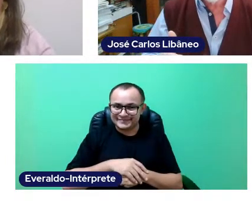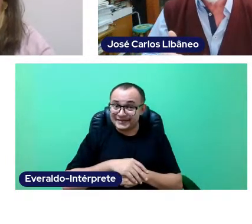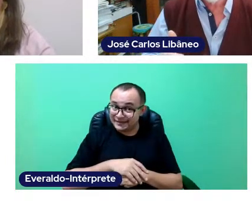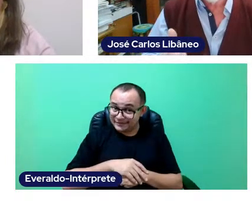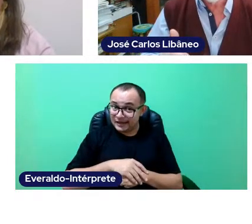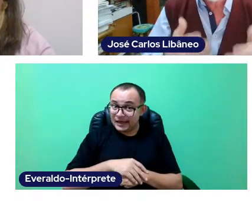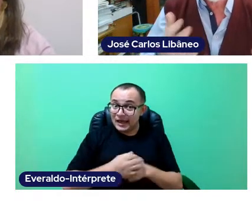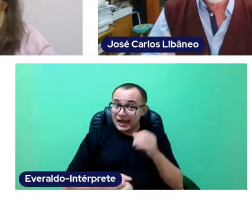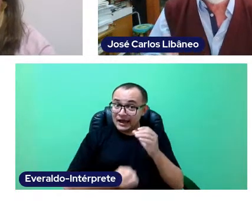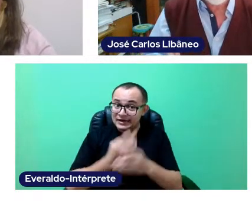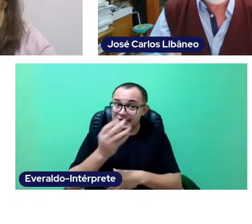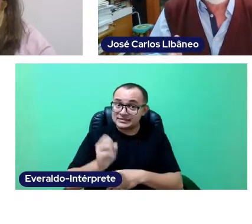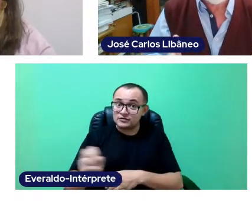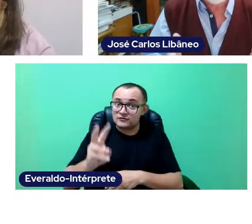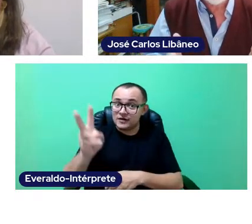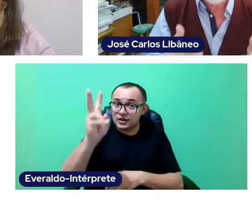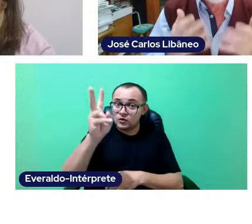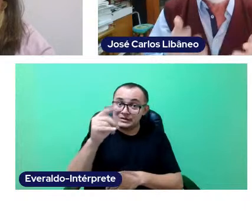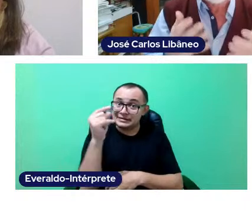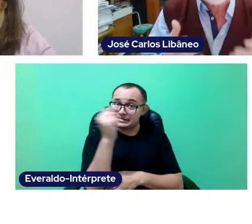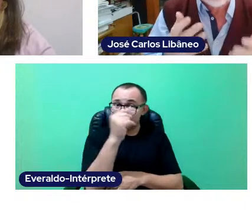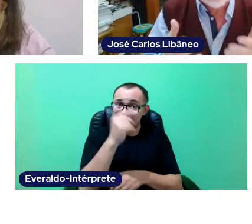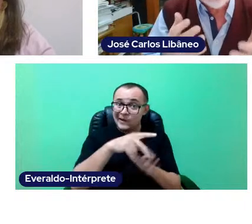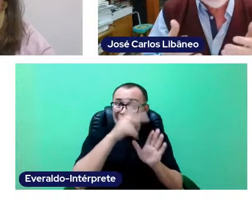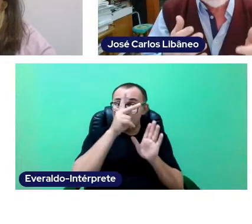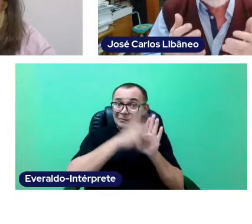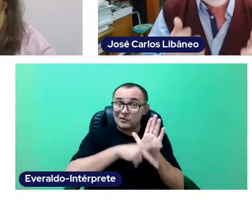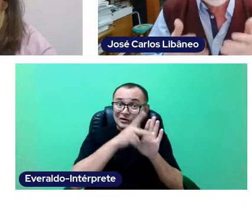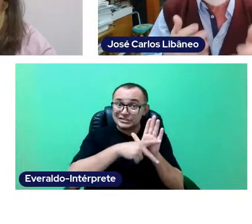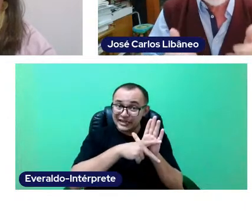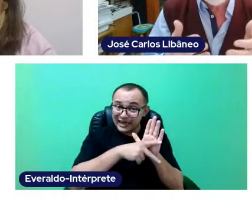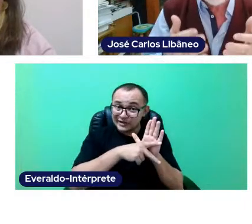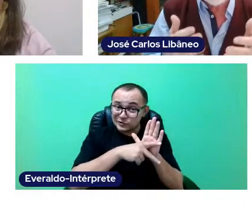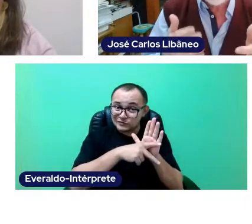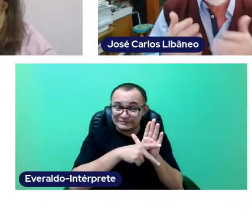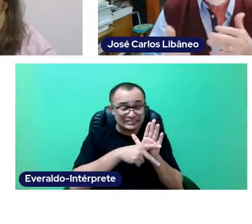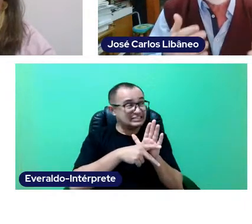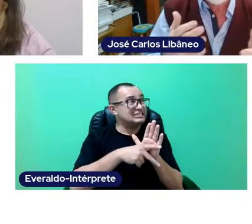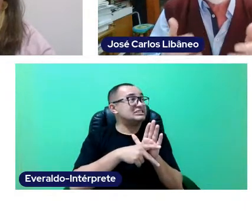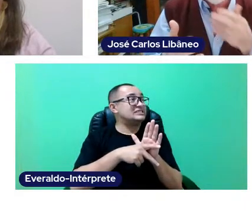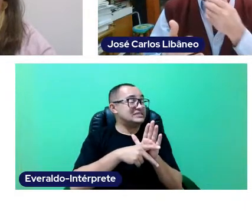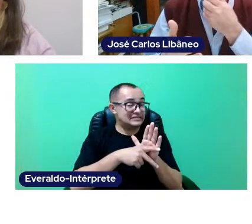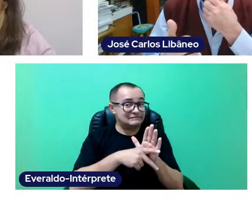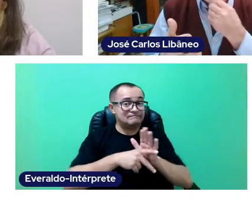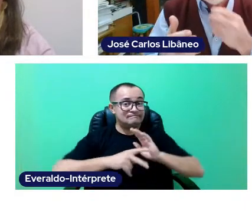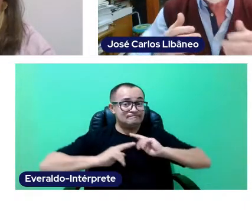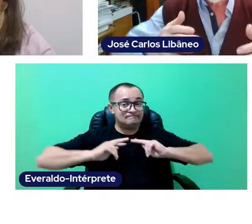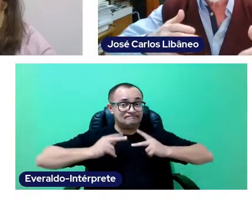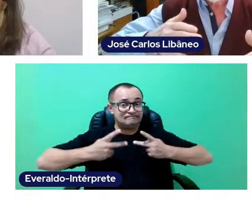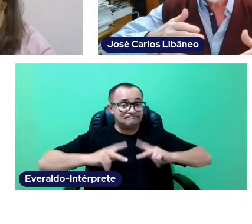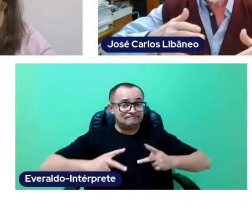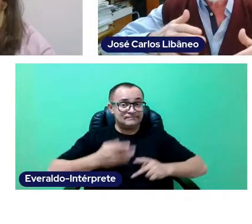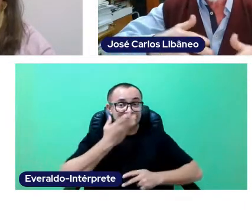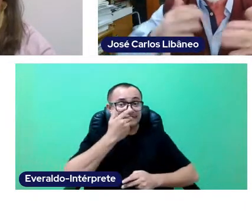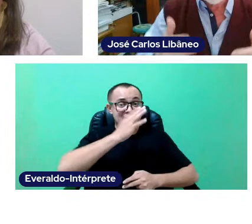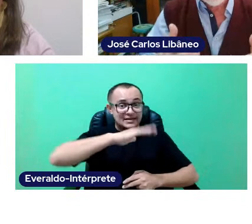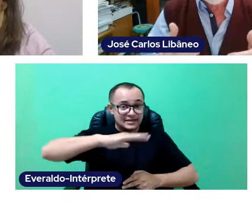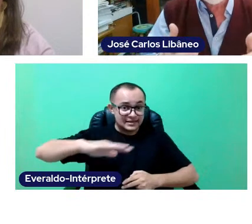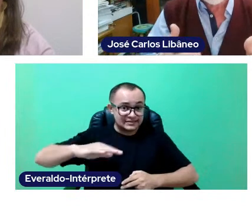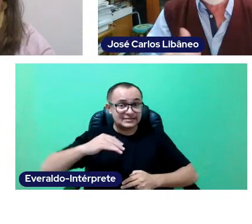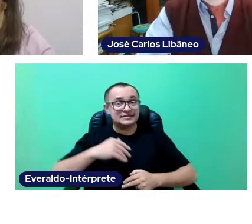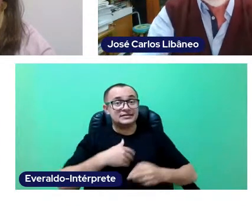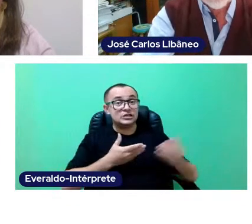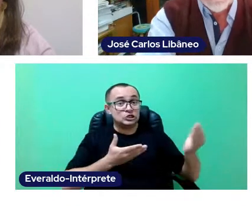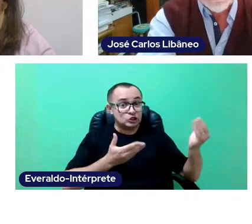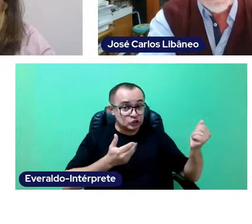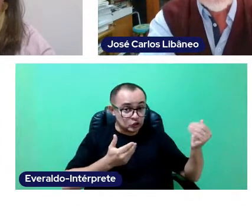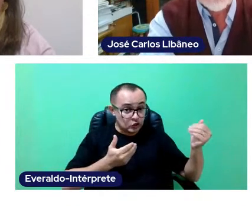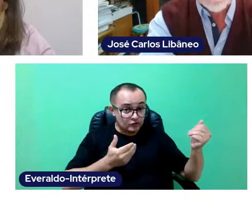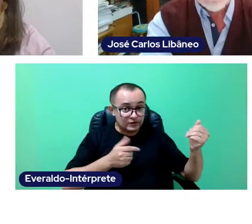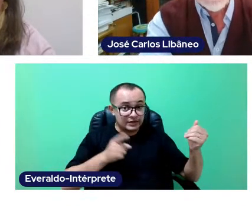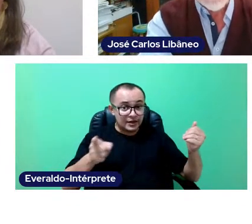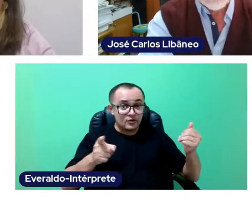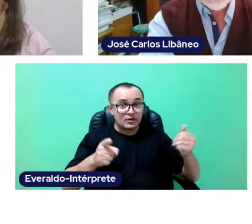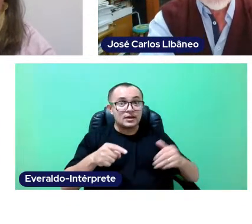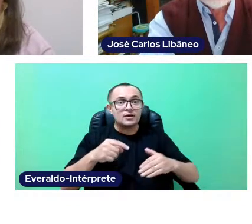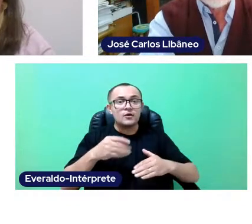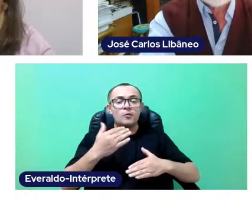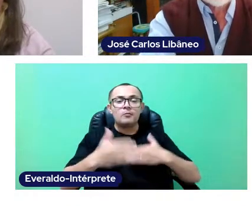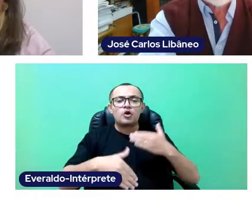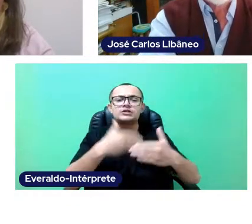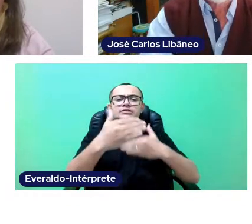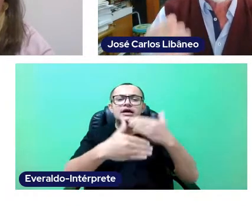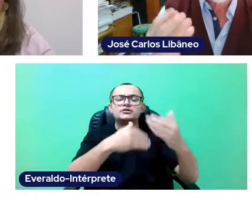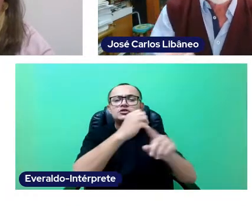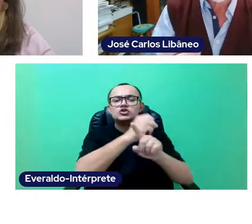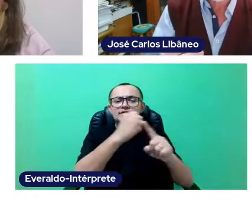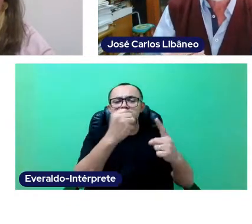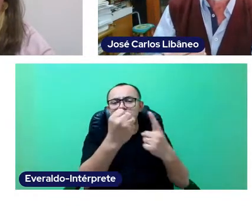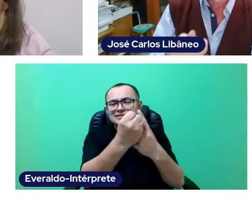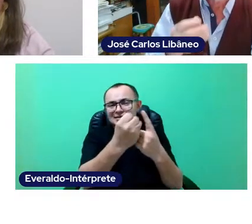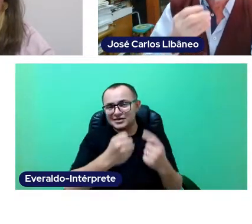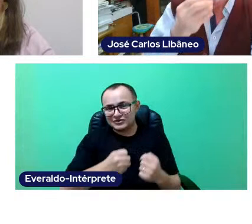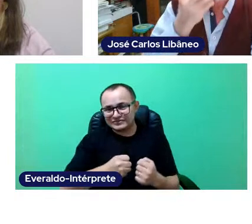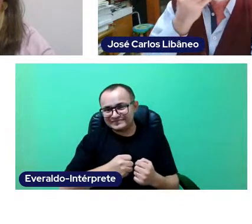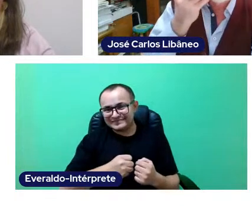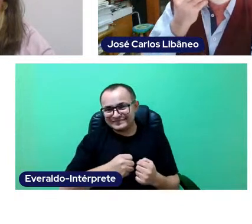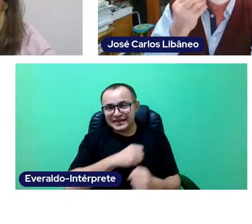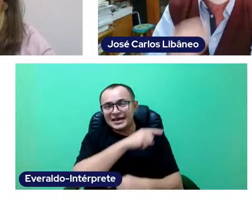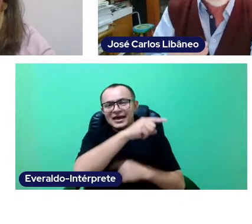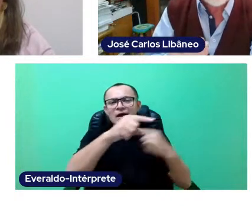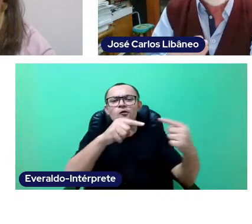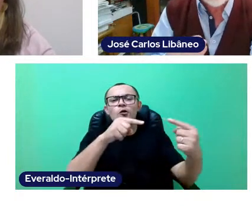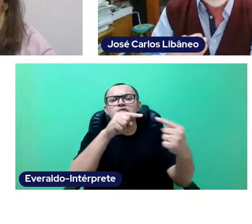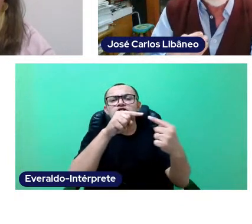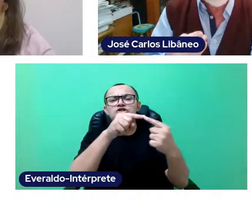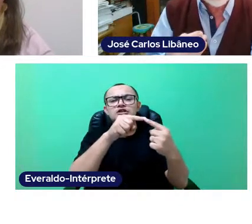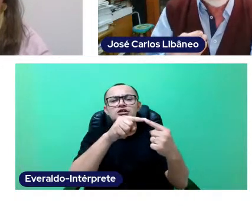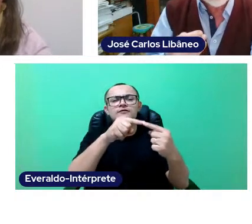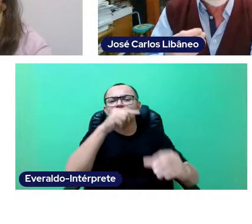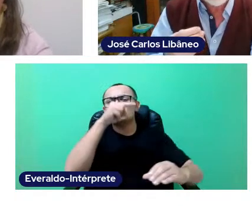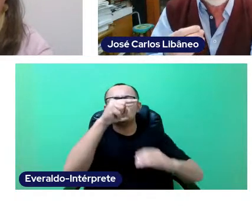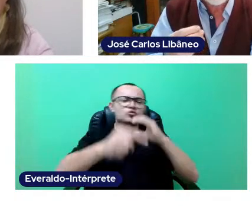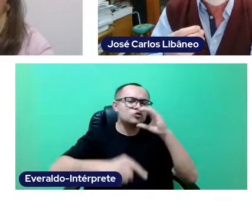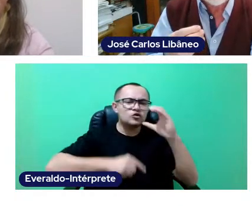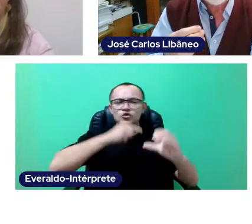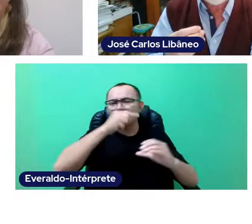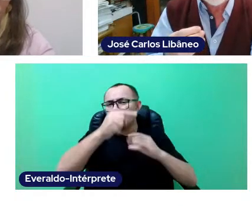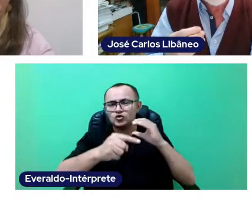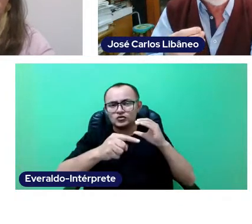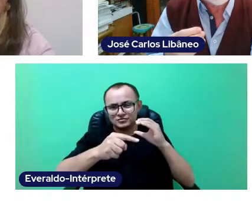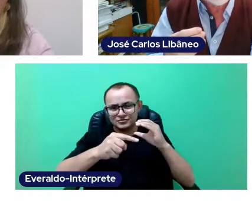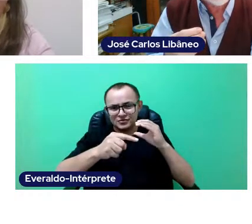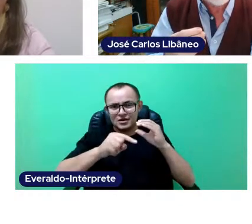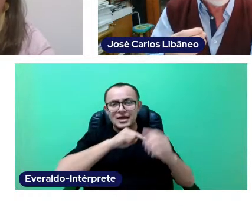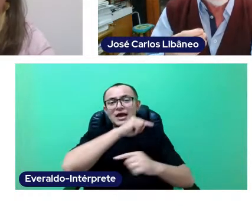So this project, it deprives from a human being, children and young people, their rights to participate in the socialization process, which is one of school's classic and universal goals.